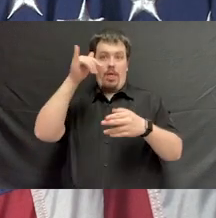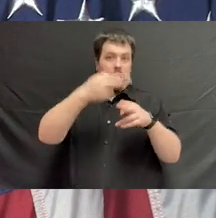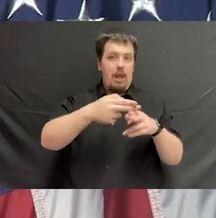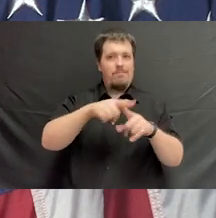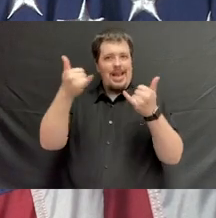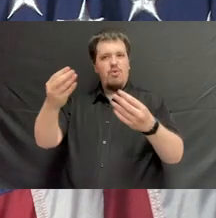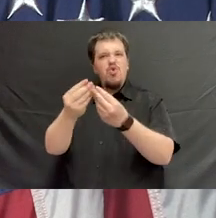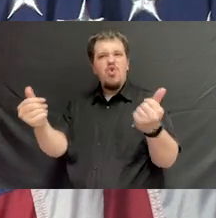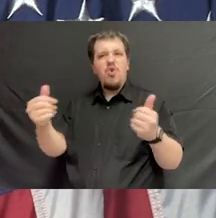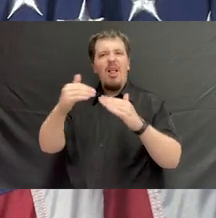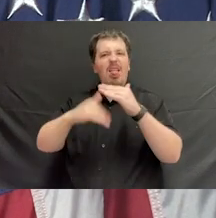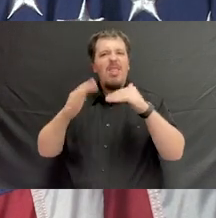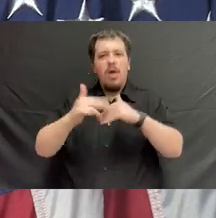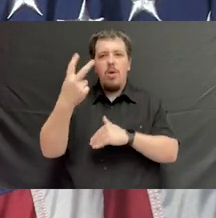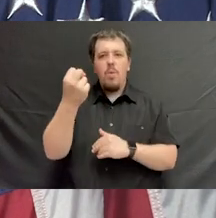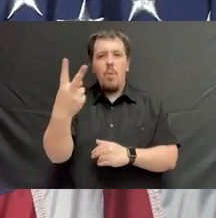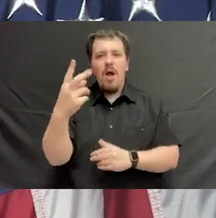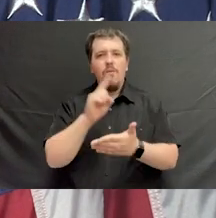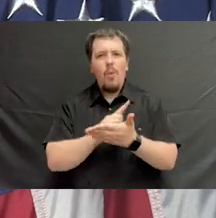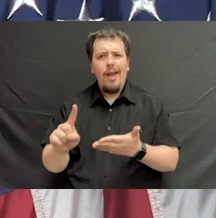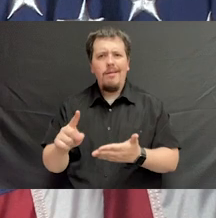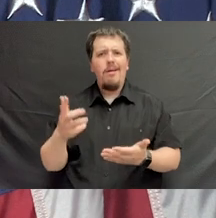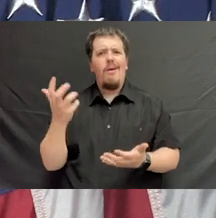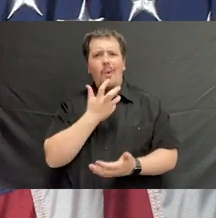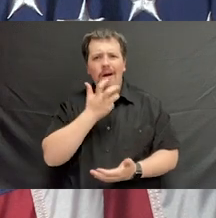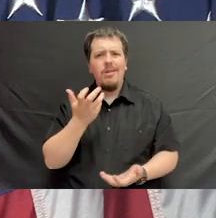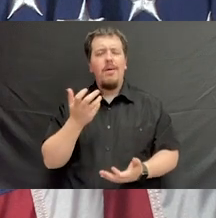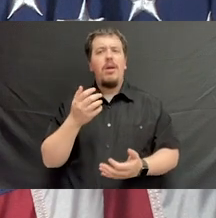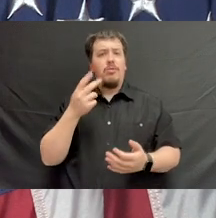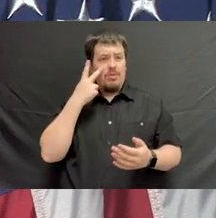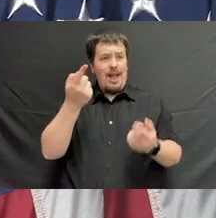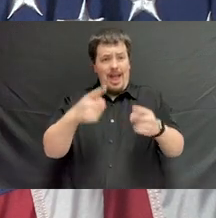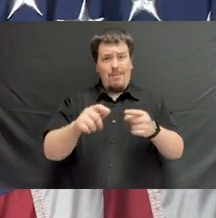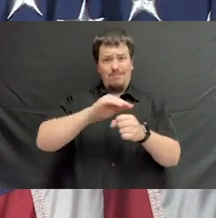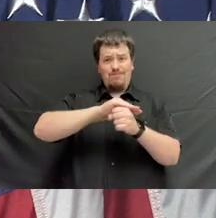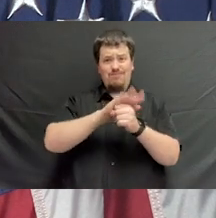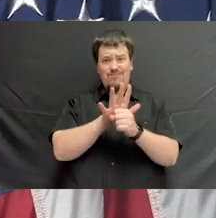we now can cure in less than 12 weeks. And look what's happened with the pandemic.